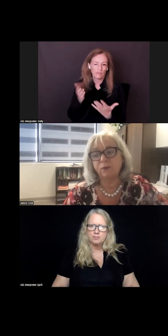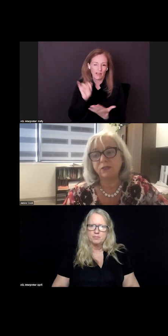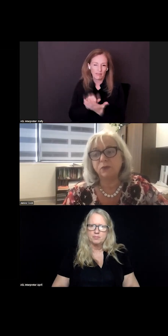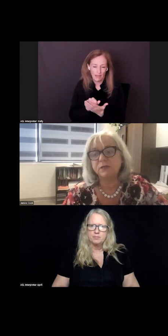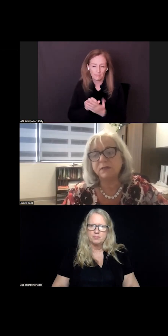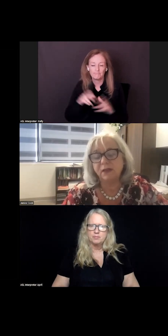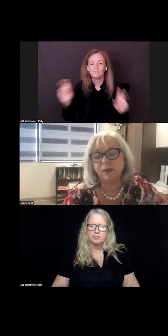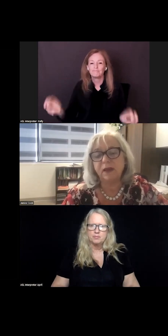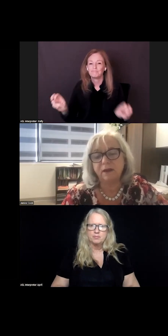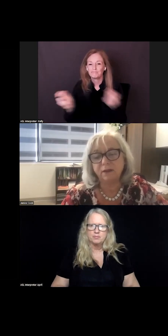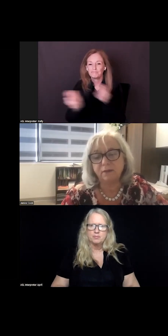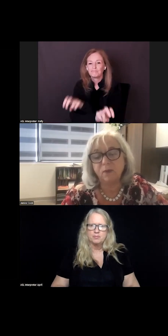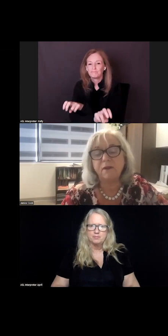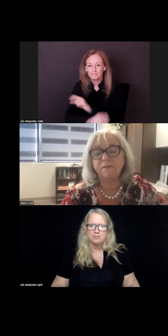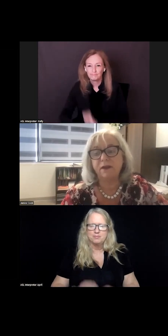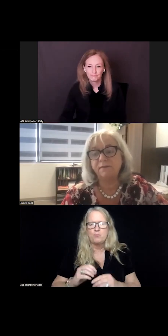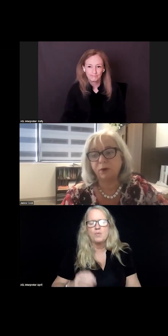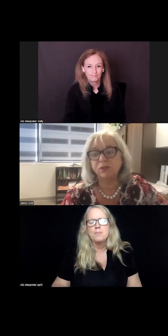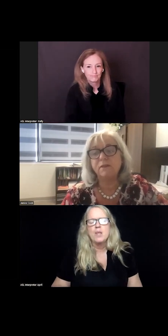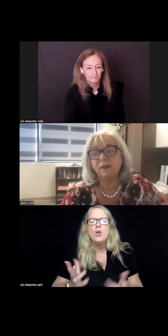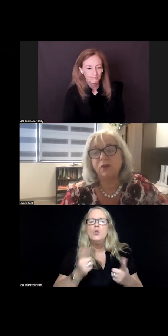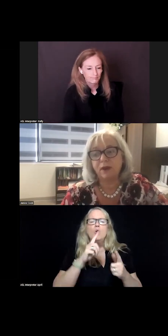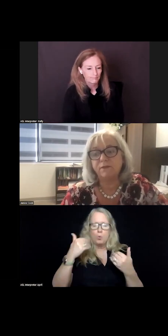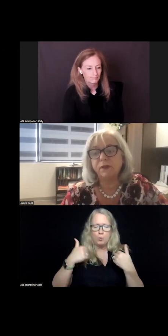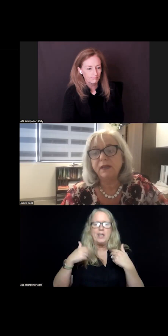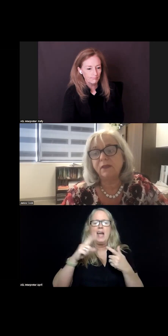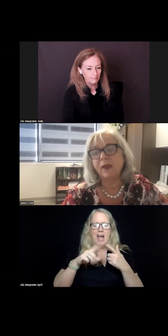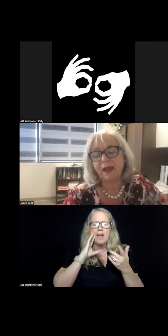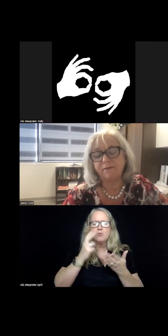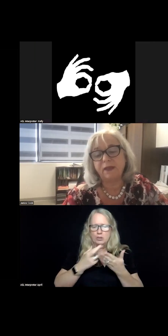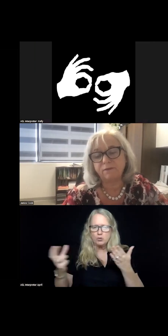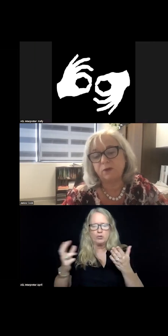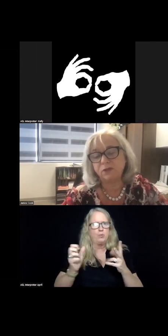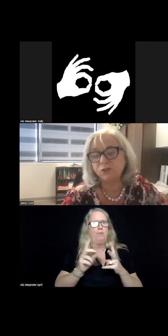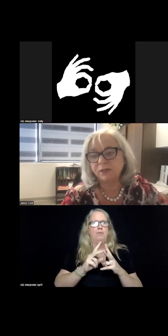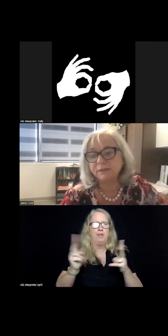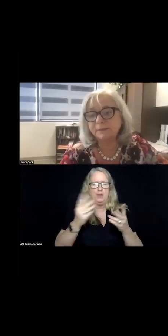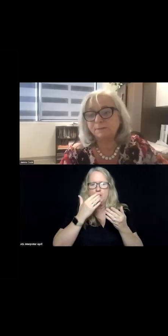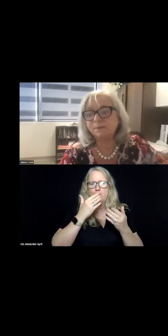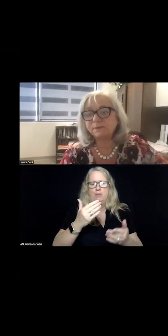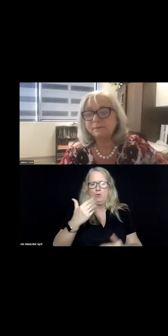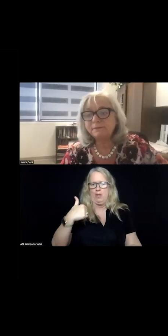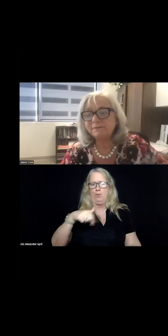RESOURCE AND WE ARE VERY FORTUNATE AND GRATEFUL THAT WE HAVE THAT FOR OUR STUDENTS.